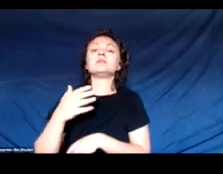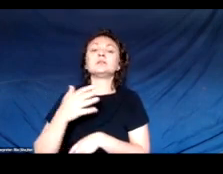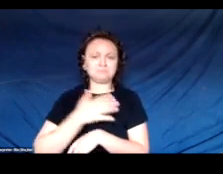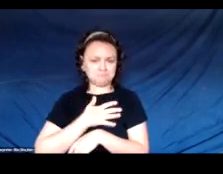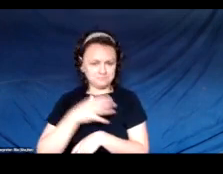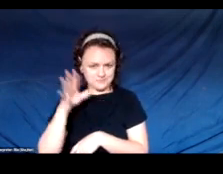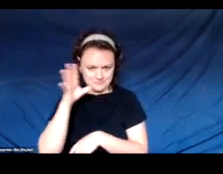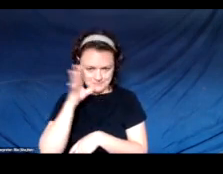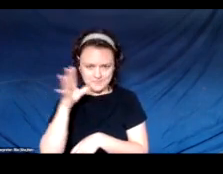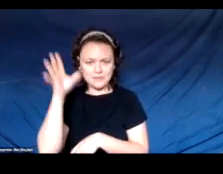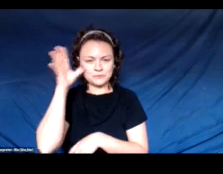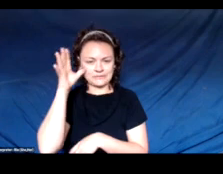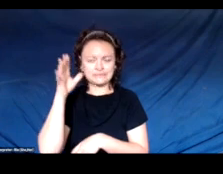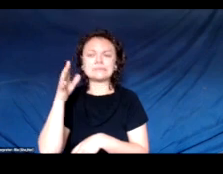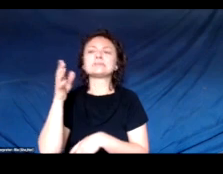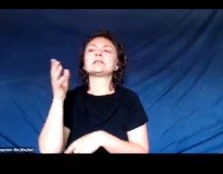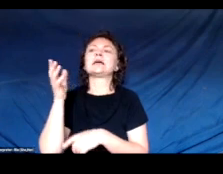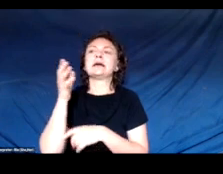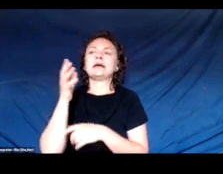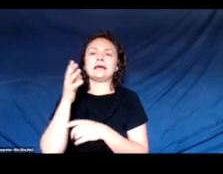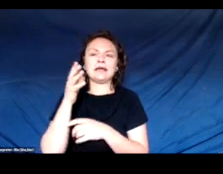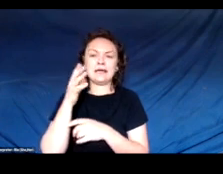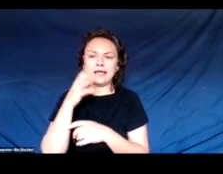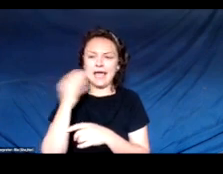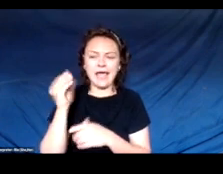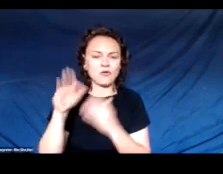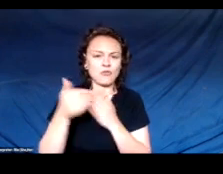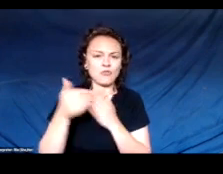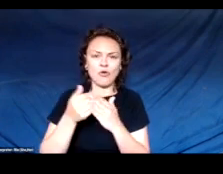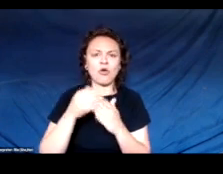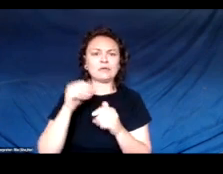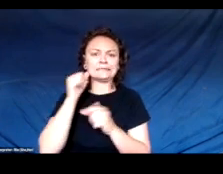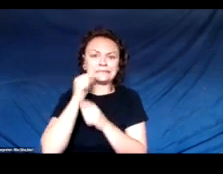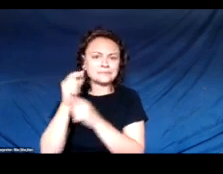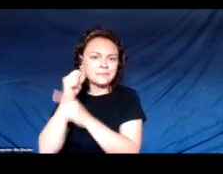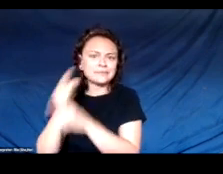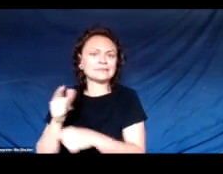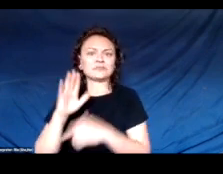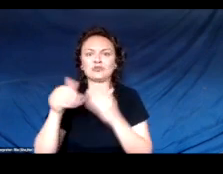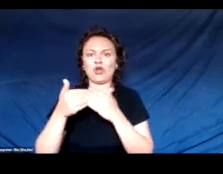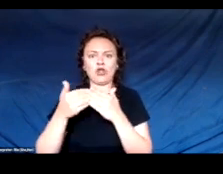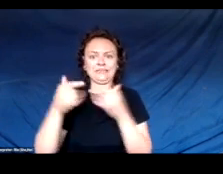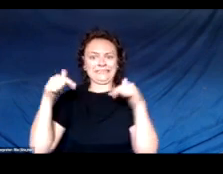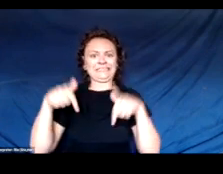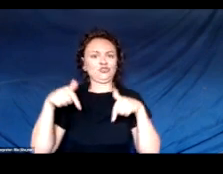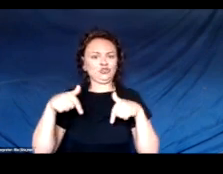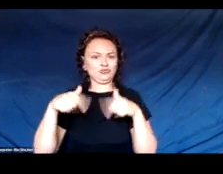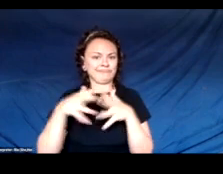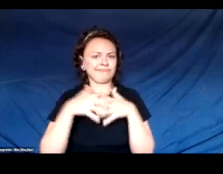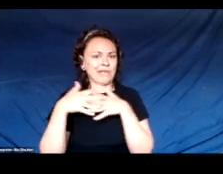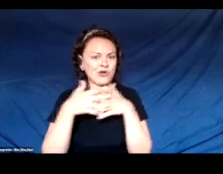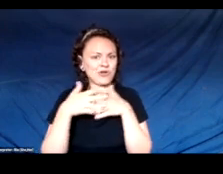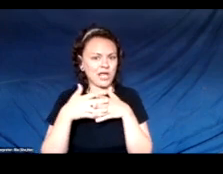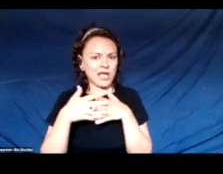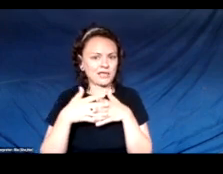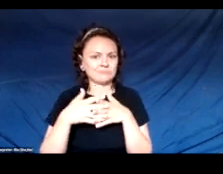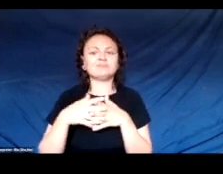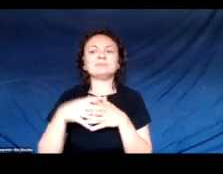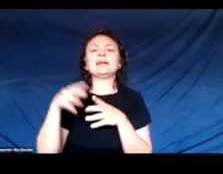and all the siblings that are here in America are in Southern California.